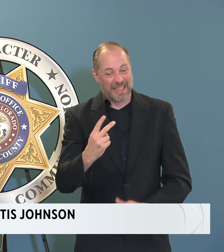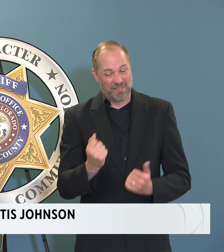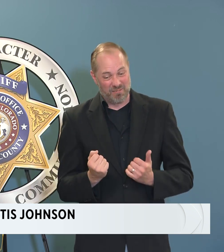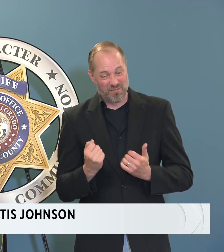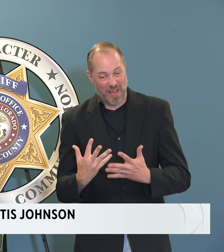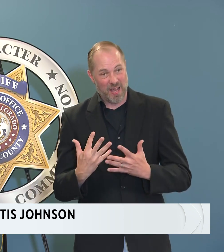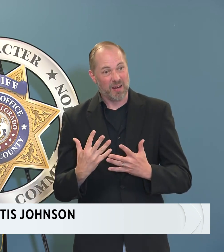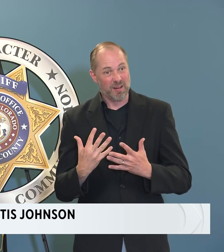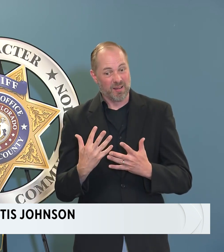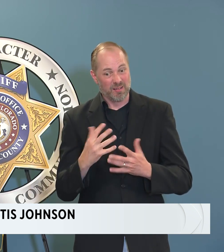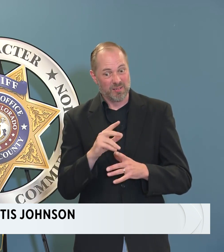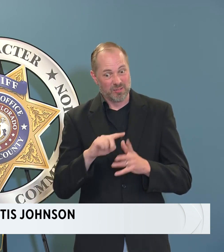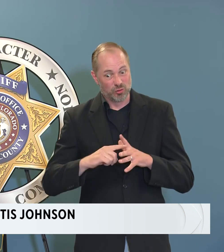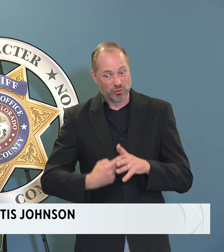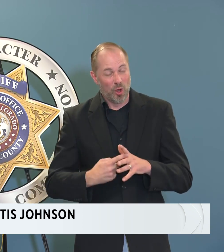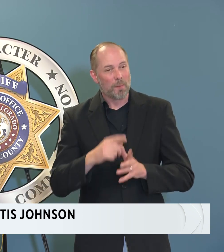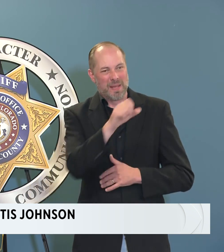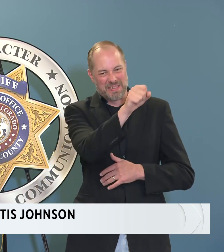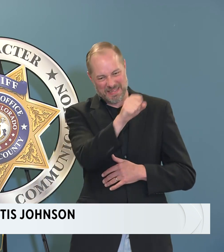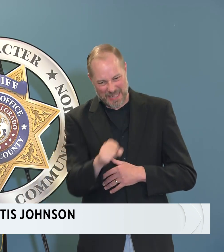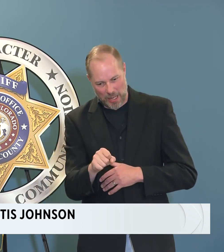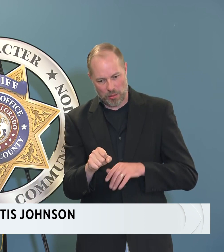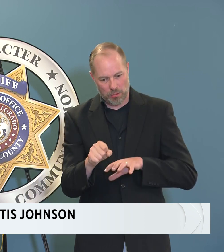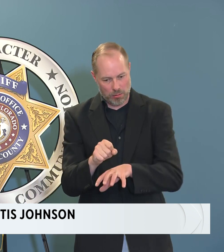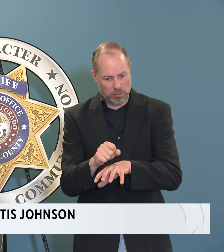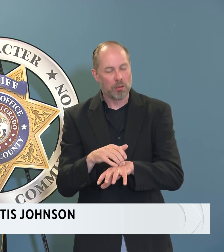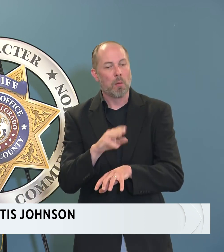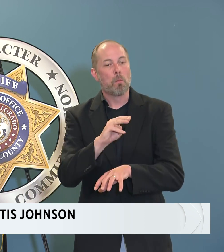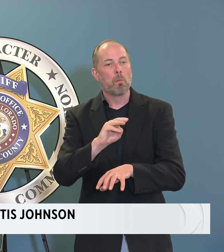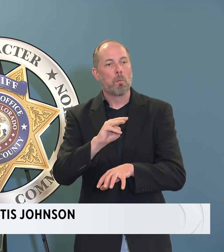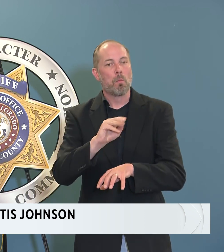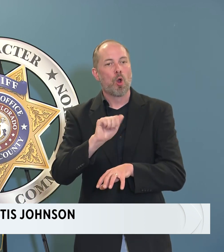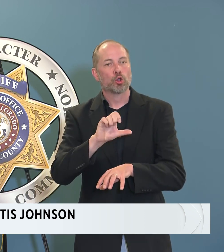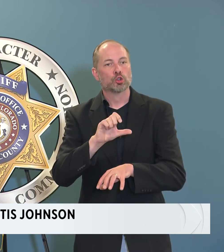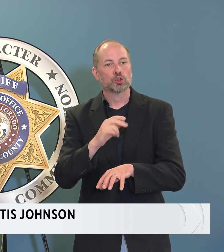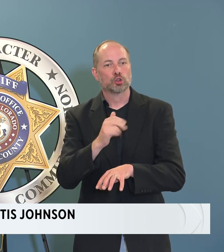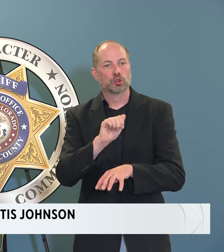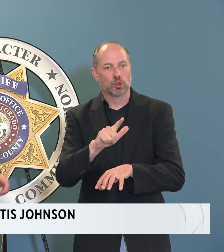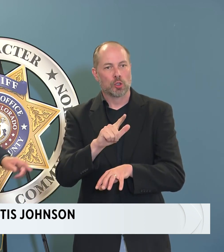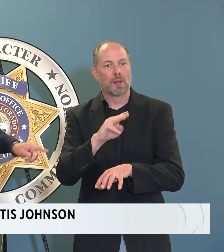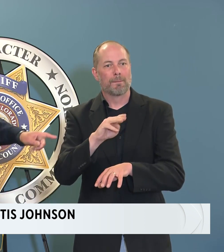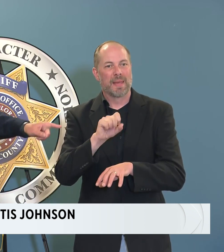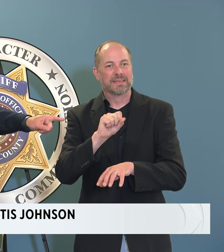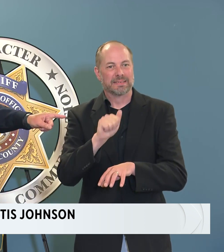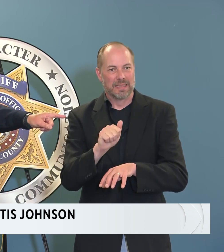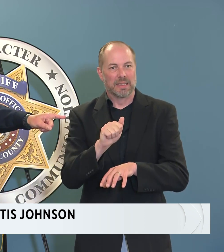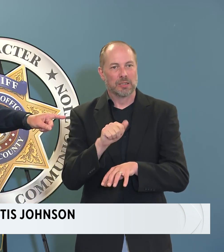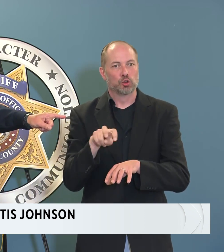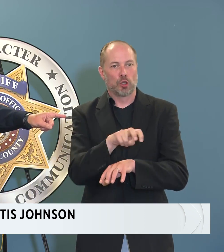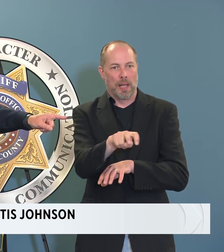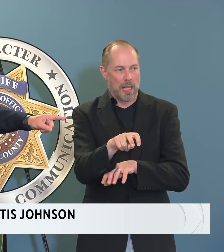THE FIRE, THE WINDS OVERWHELMED THEM. APPROXIMATELY ONE HOUR LATER, A SECOND FIRE STARTED